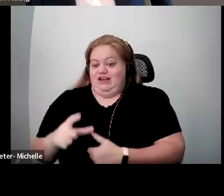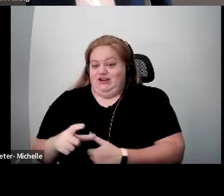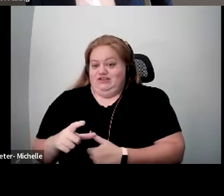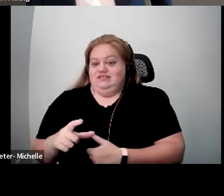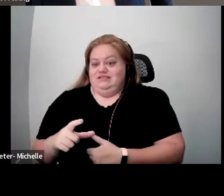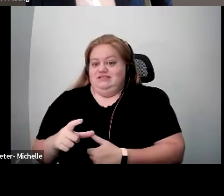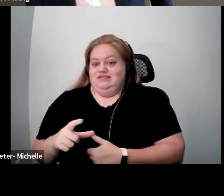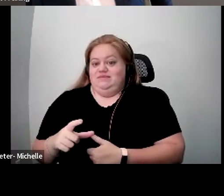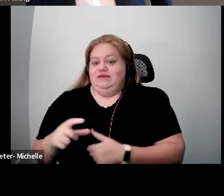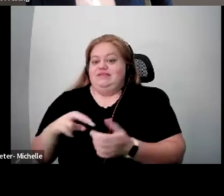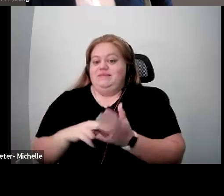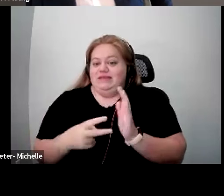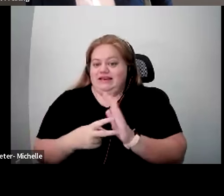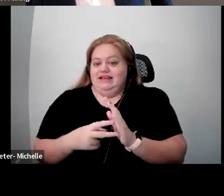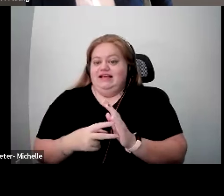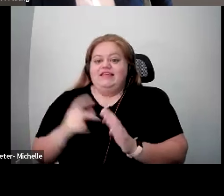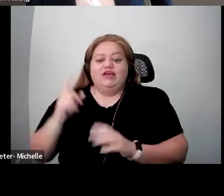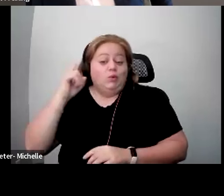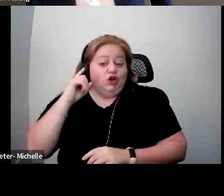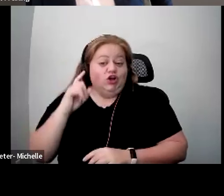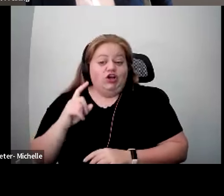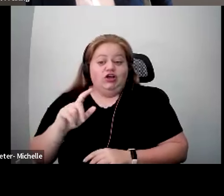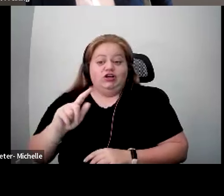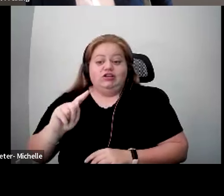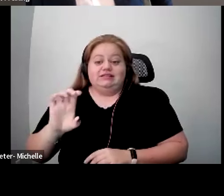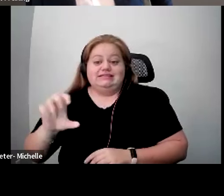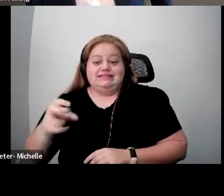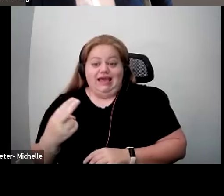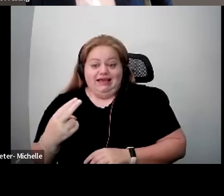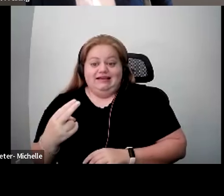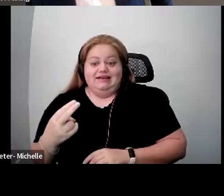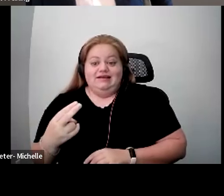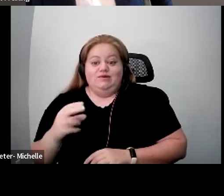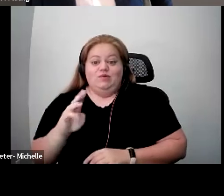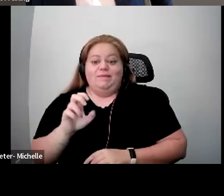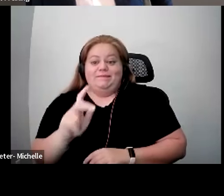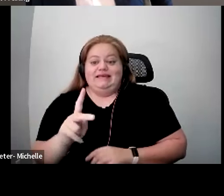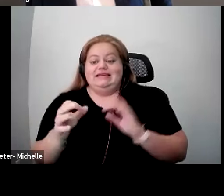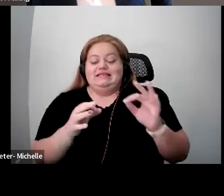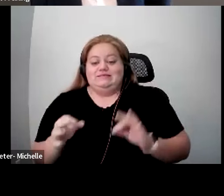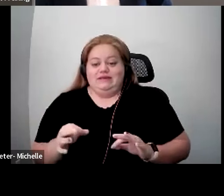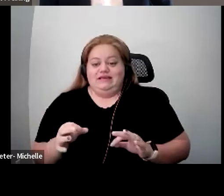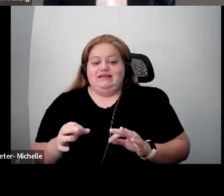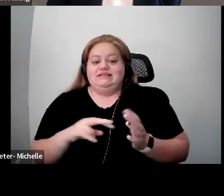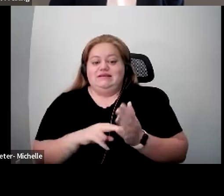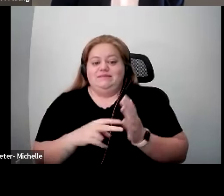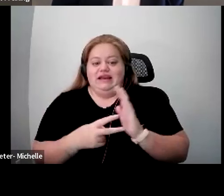But the meaning of TeX you heard during most of what Mick explained is the meaning of technology.